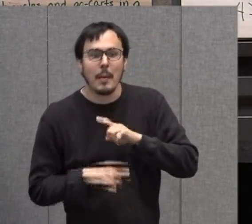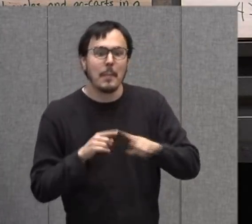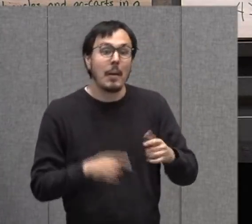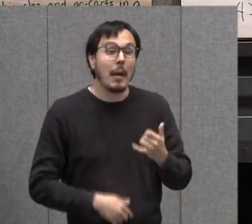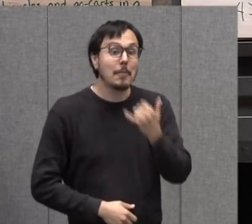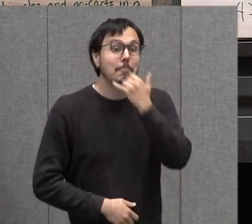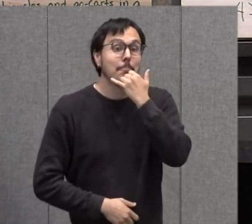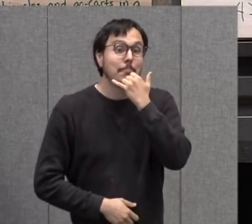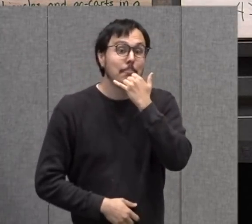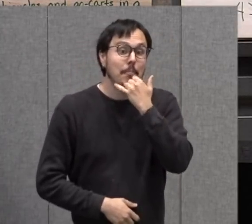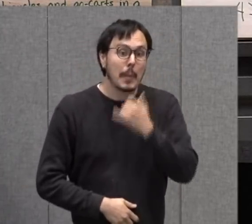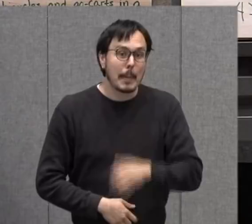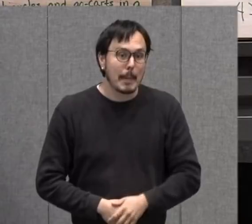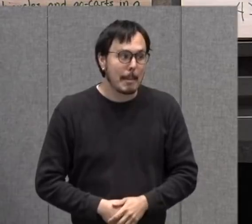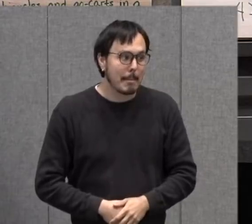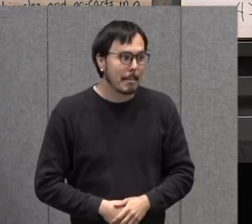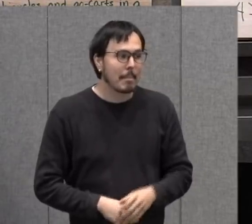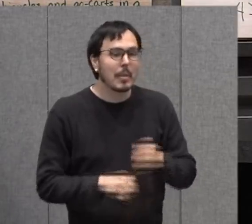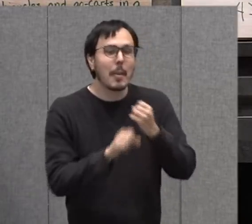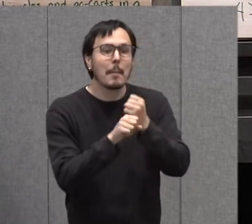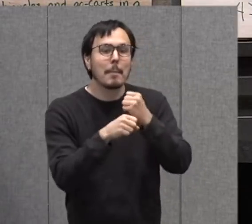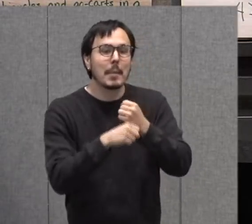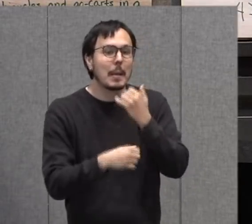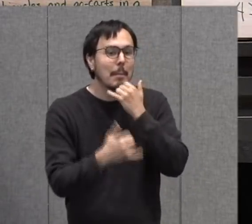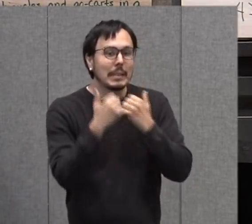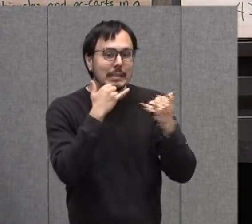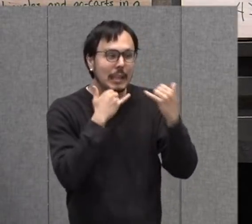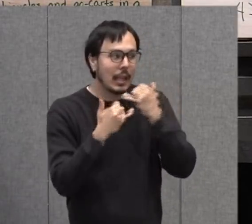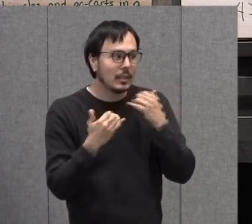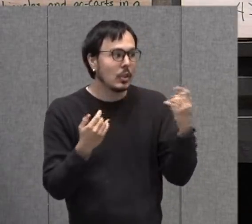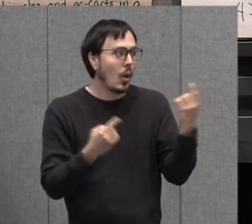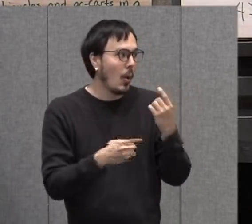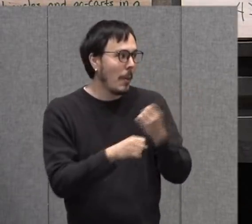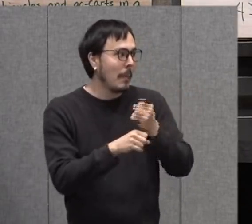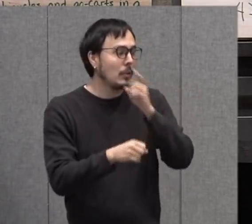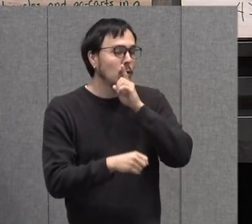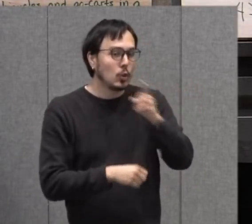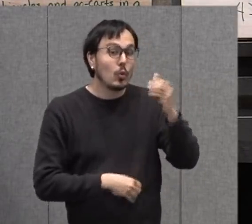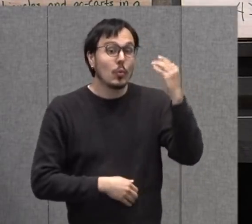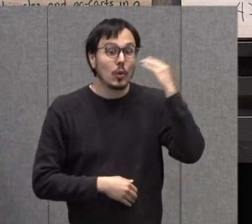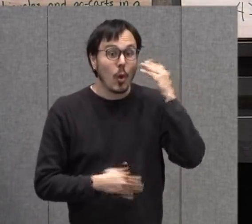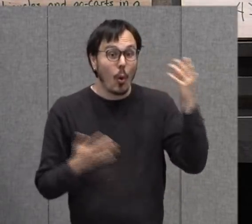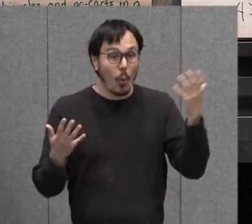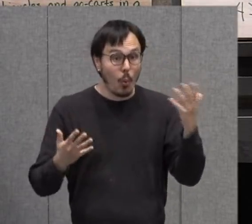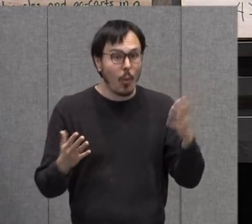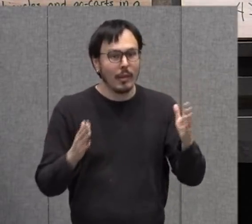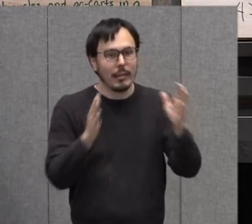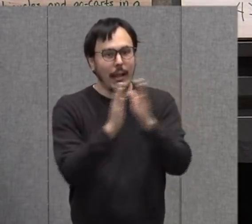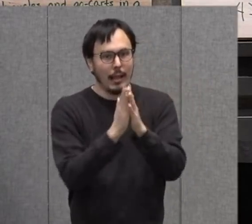I made a little boo boo there. So, let's always make sure we know what we're being asked to do.